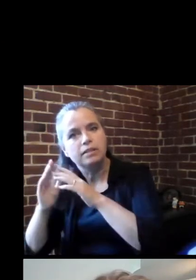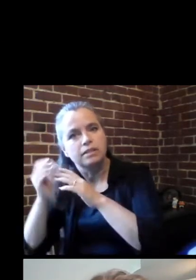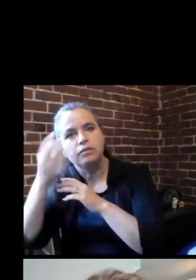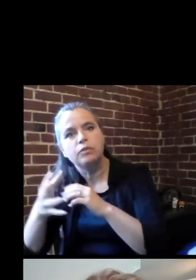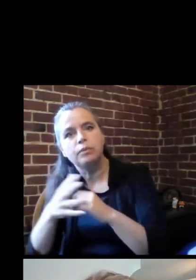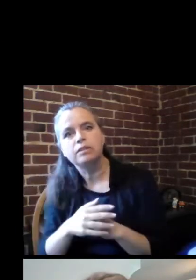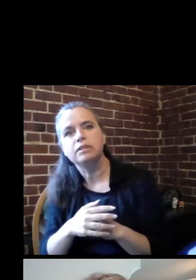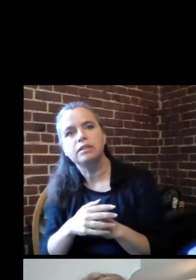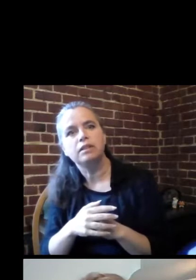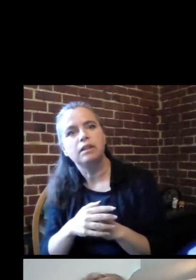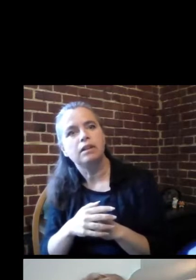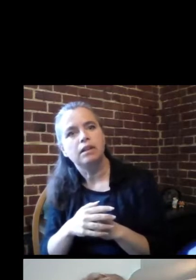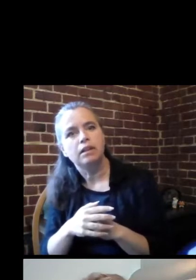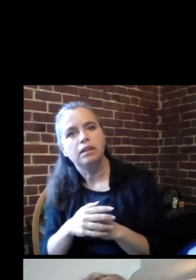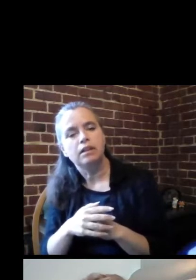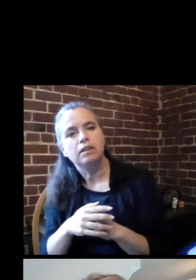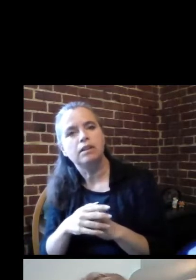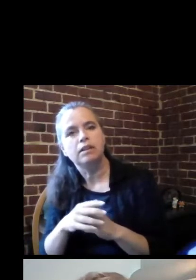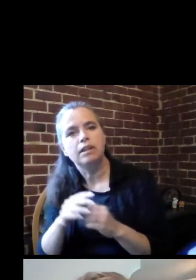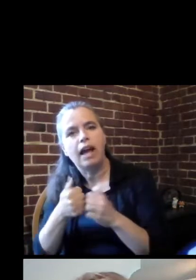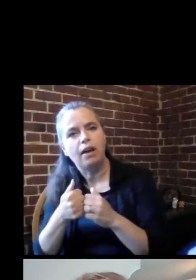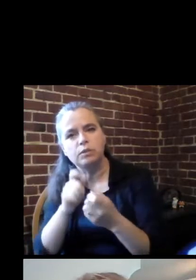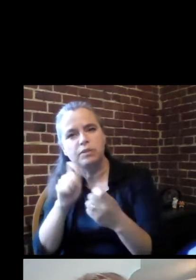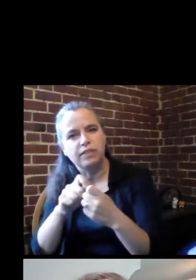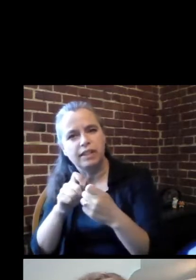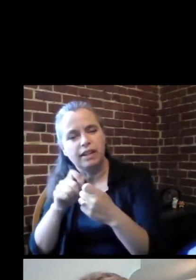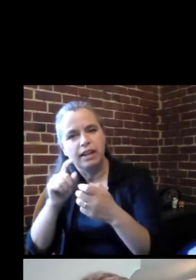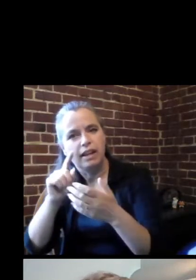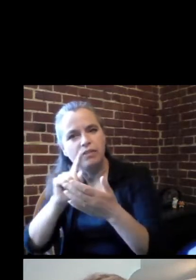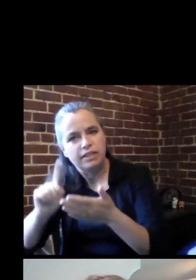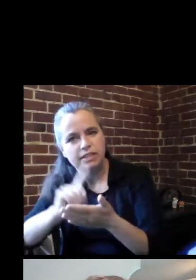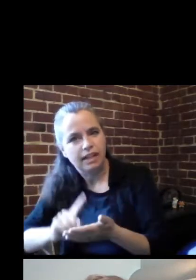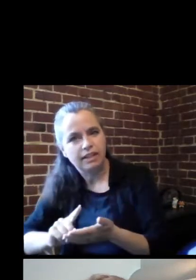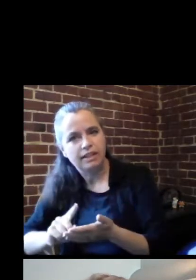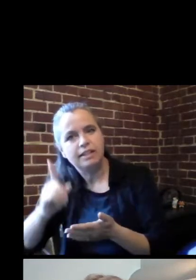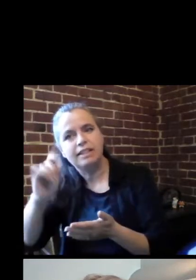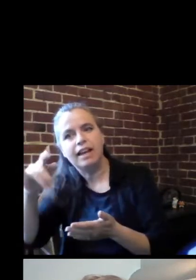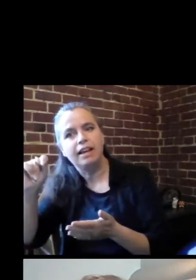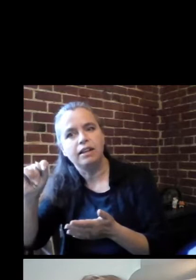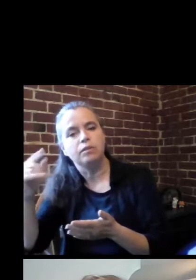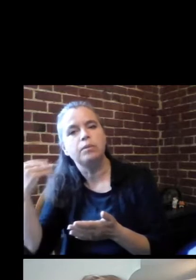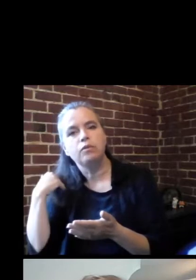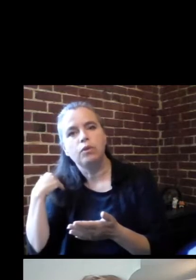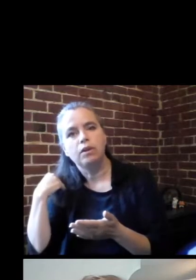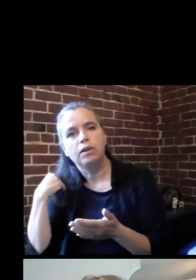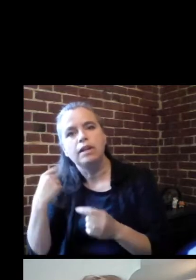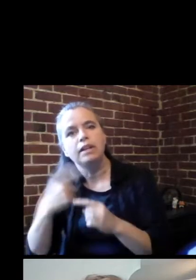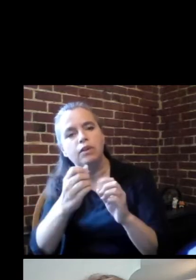So how specifically do we investigate diet in the past? And there are many methods that archaeologists use.